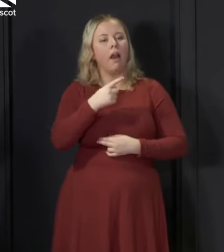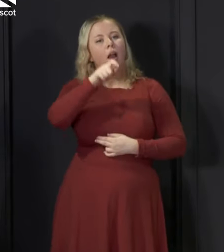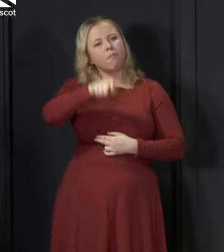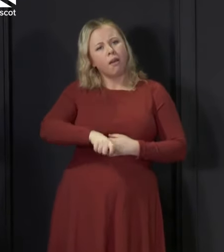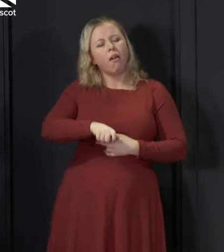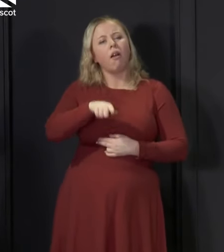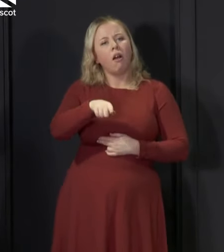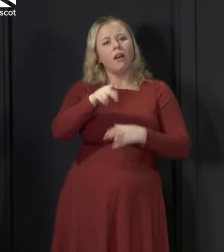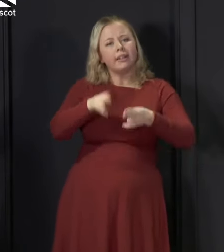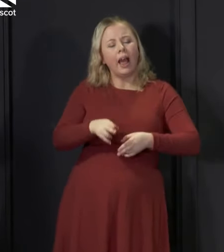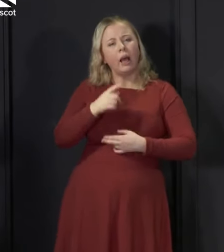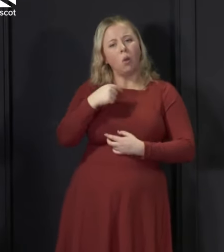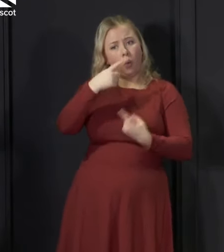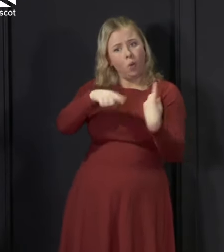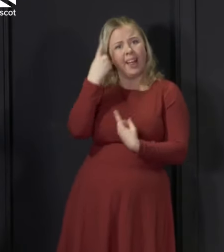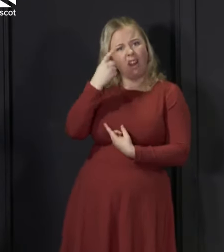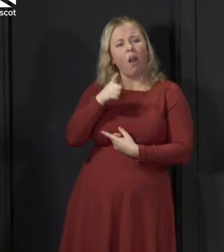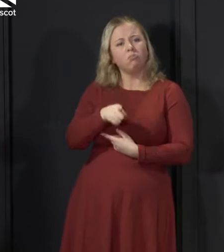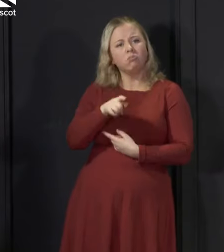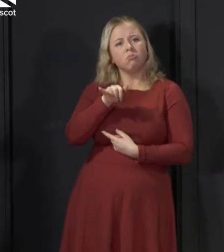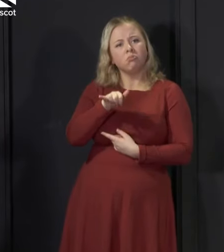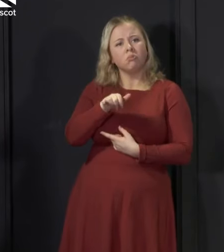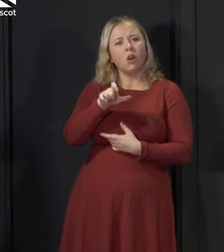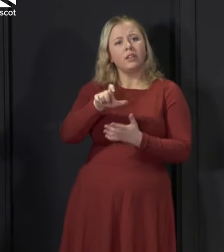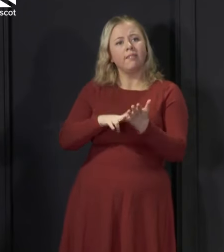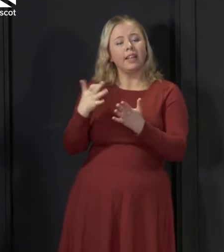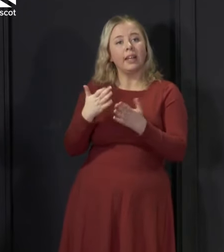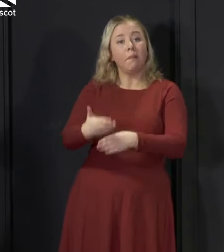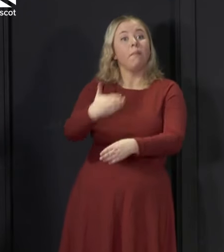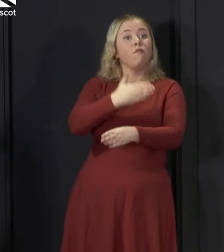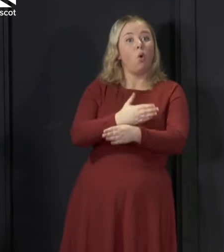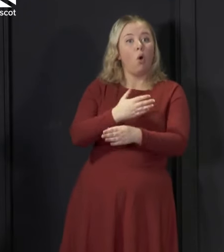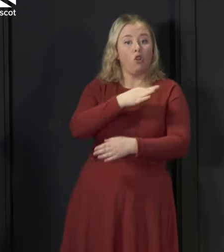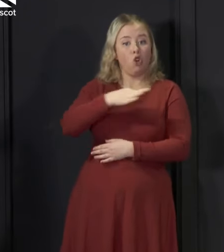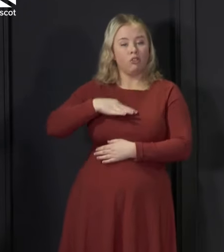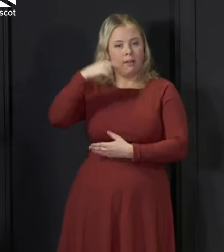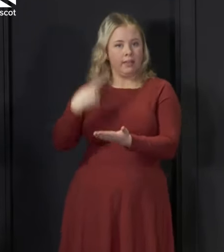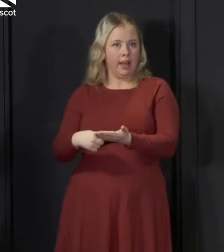could be Covid before a GP has judged if it is or not, the difference between those two